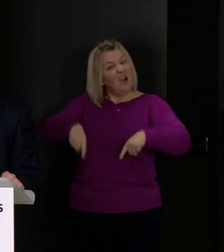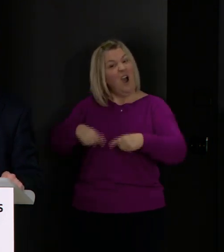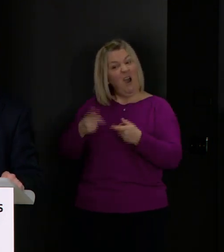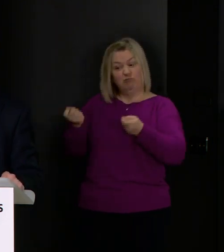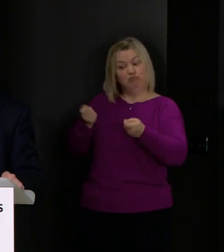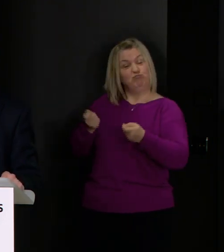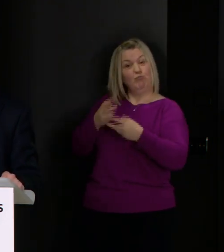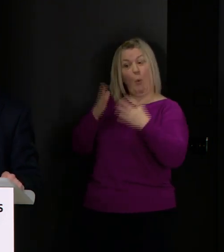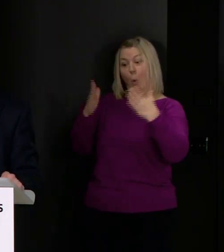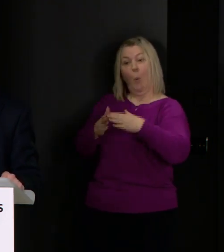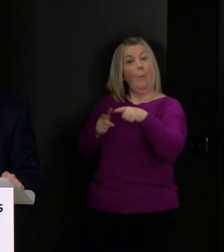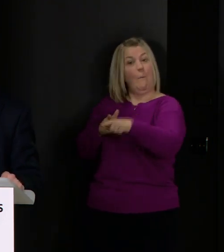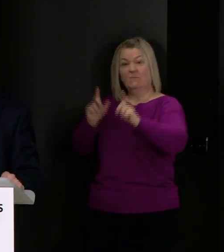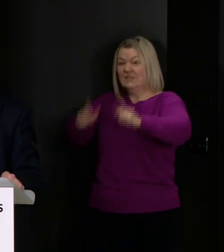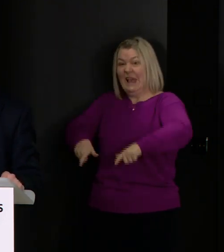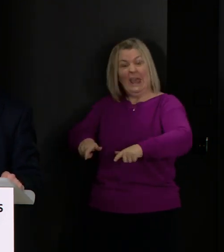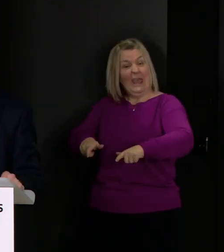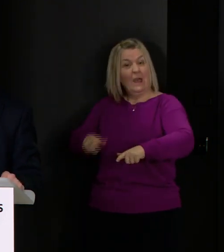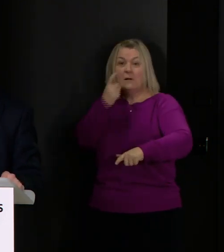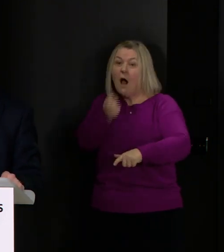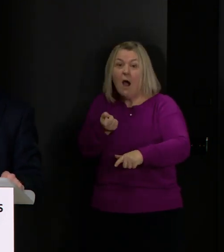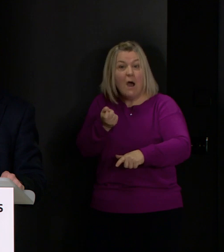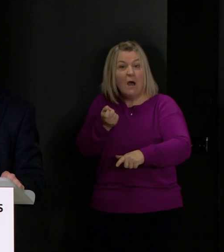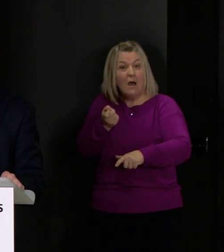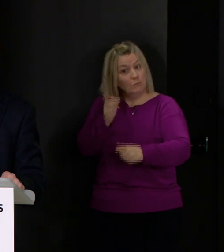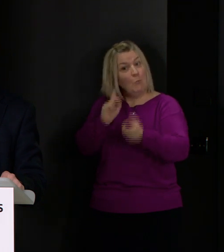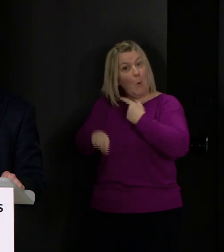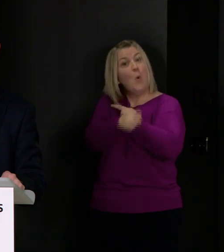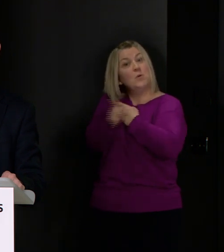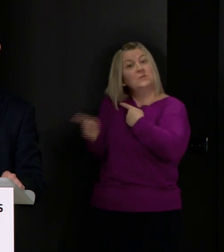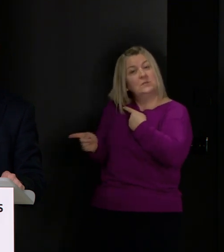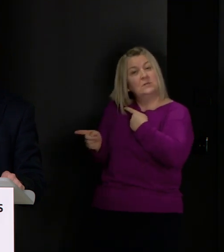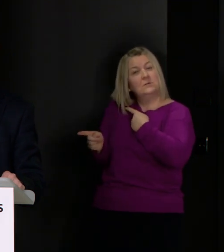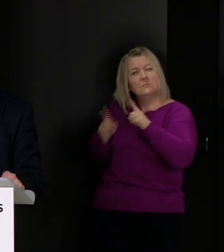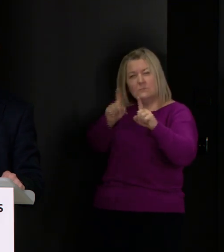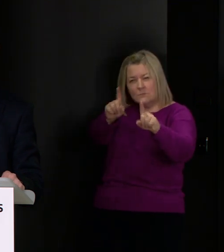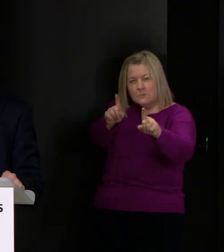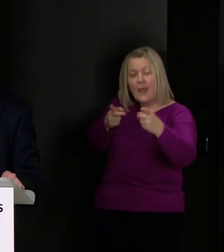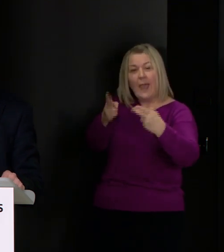advice from the NHS Inform website. But if those symptoms are deteriorating or if